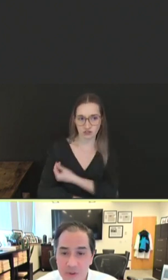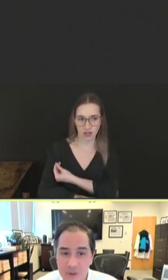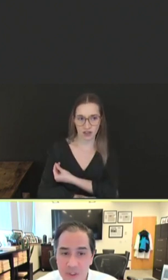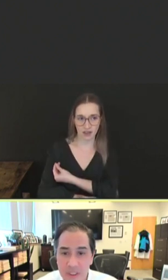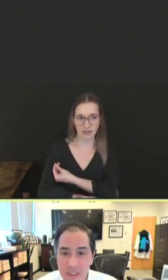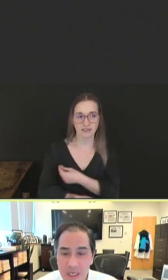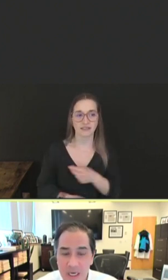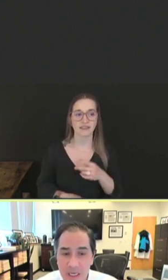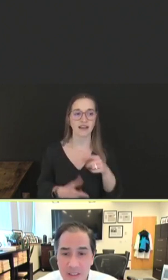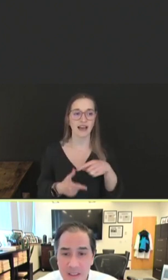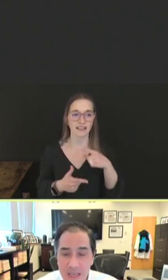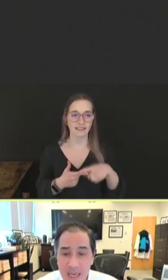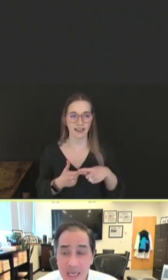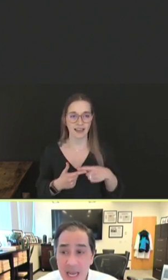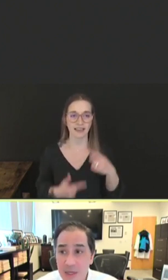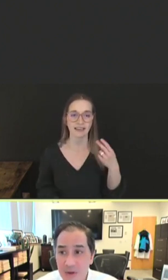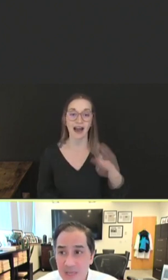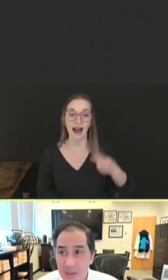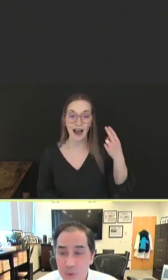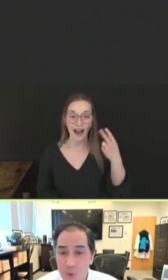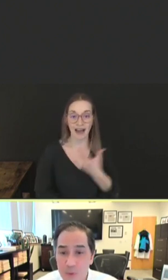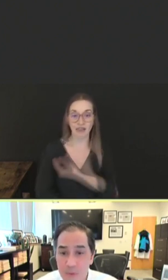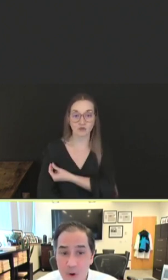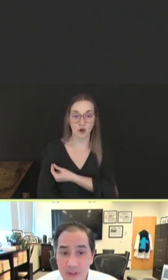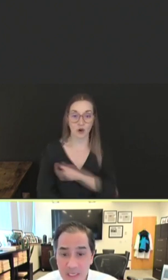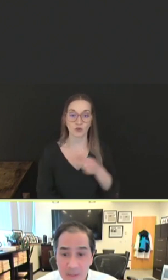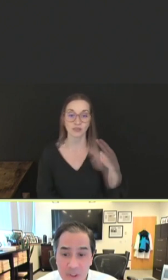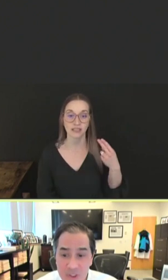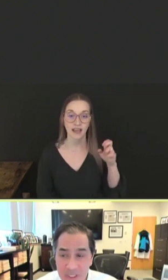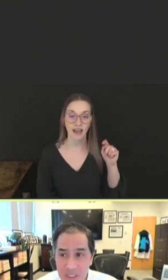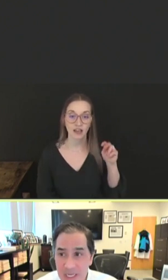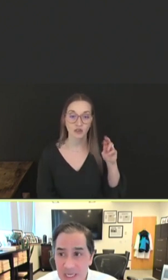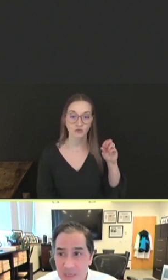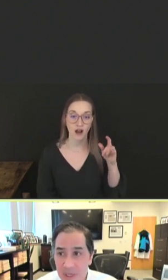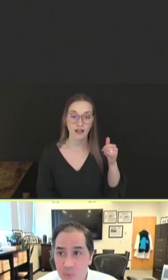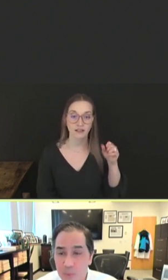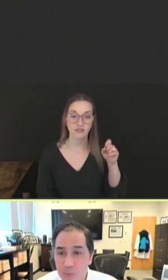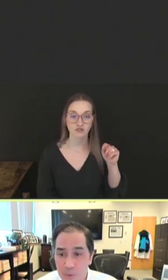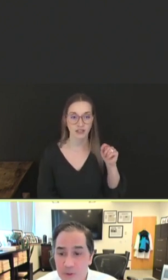And I don't have time to go over -- through all the immunogenicity data, but I will refer you